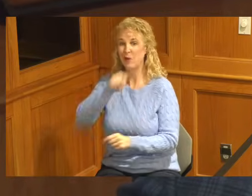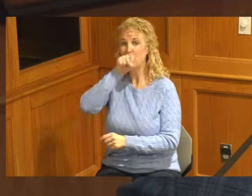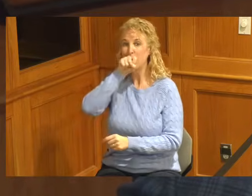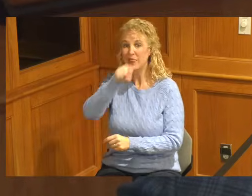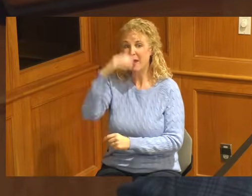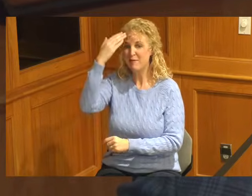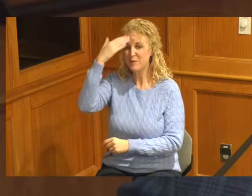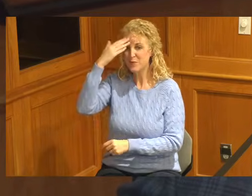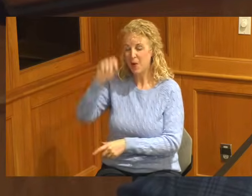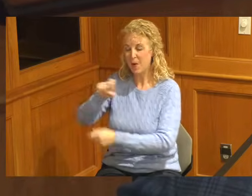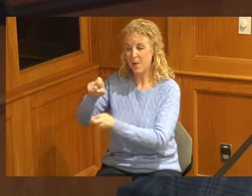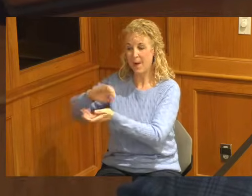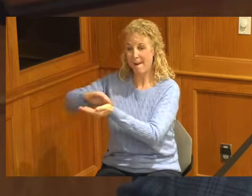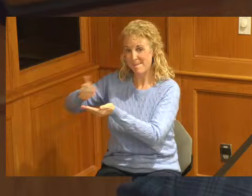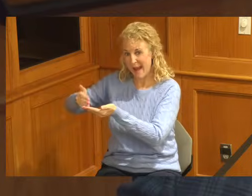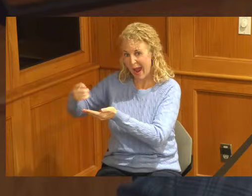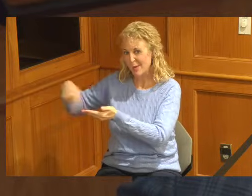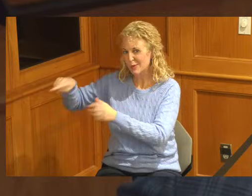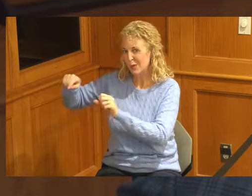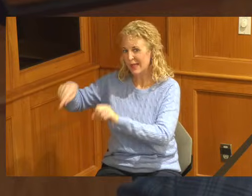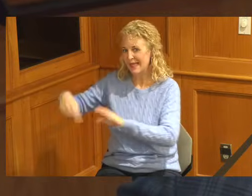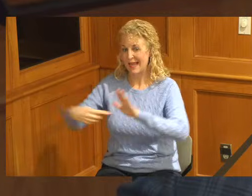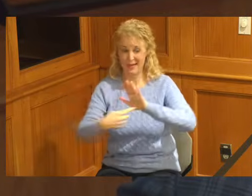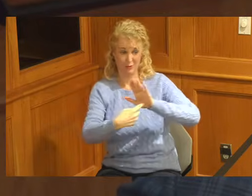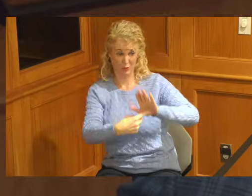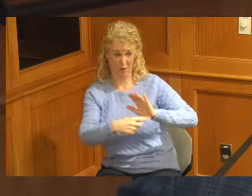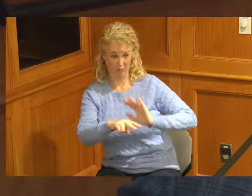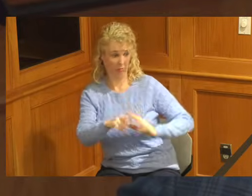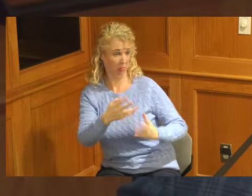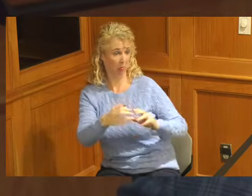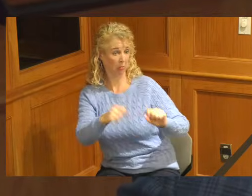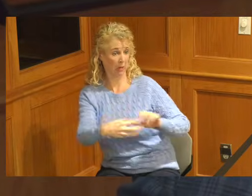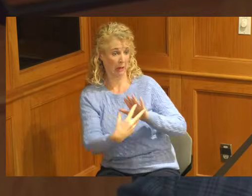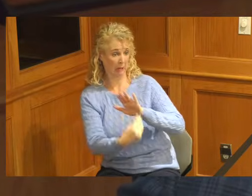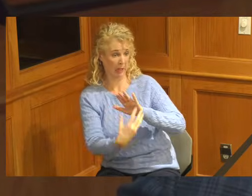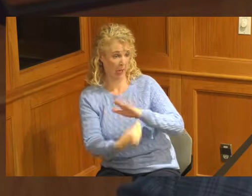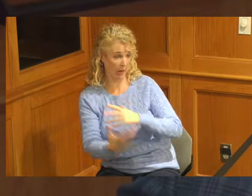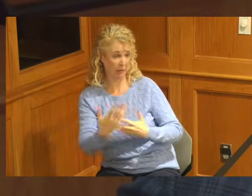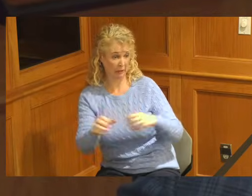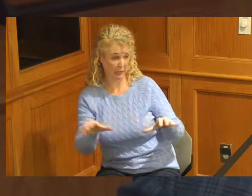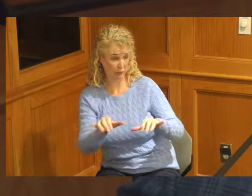what the budget is in Sharonville, um, and how applying that and what the incentives look like